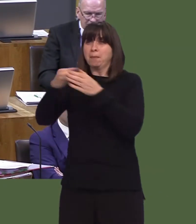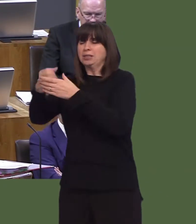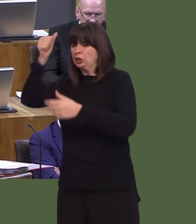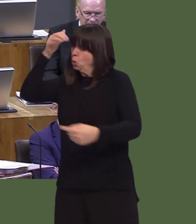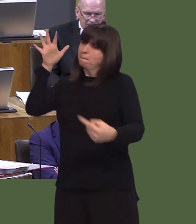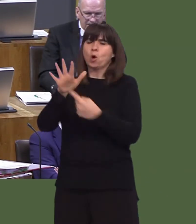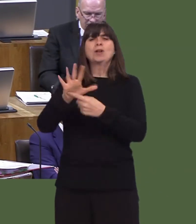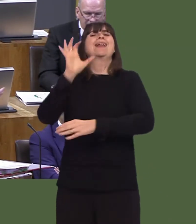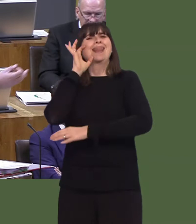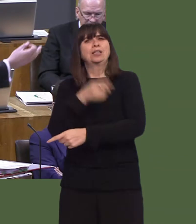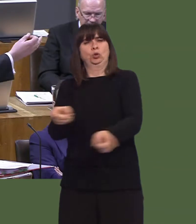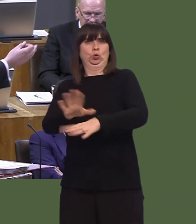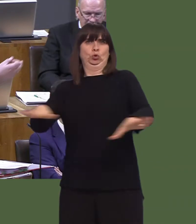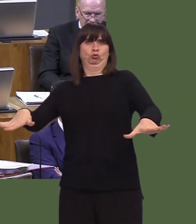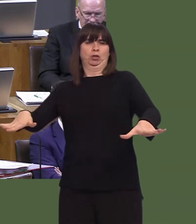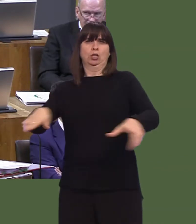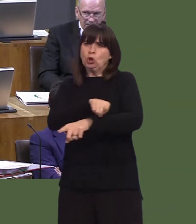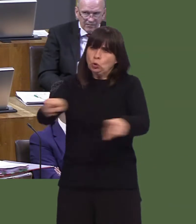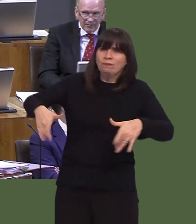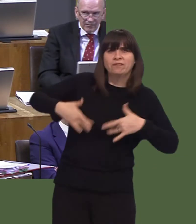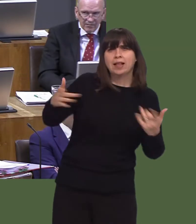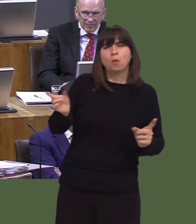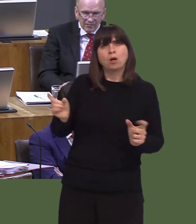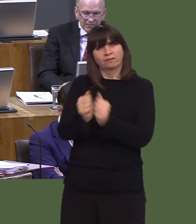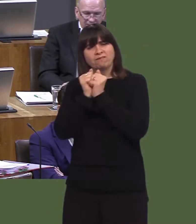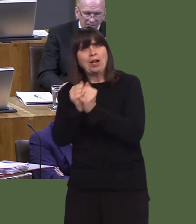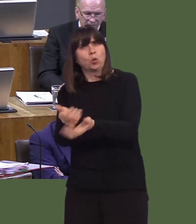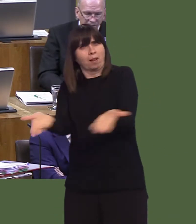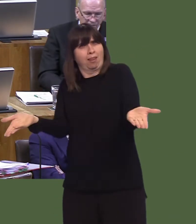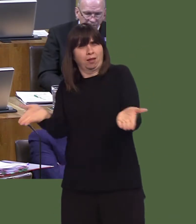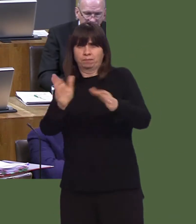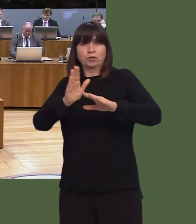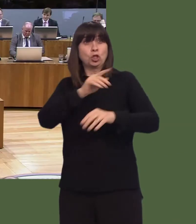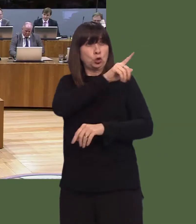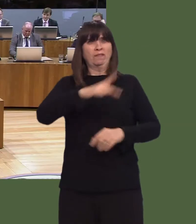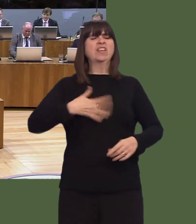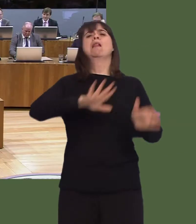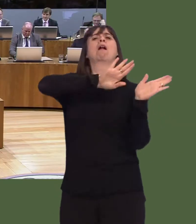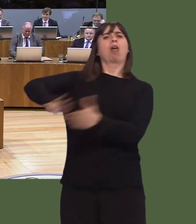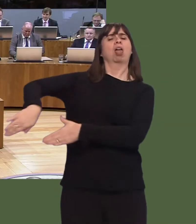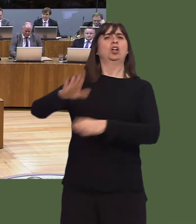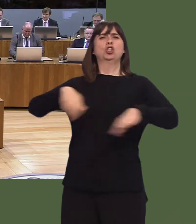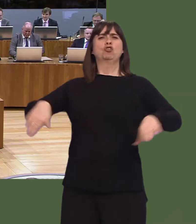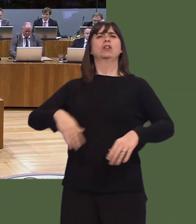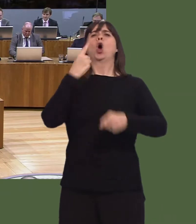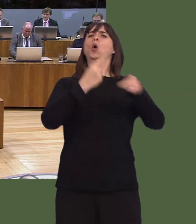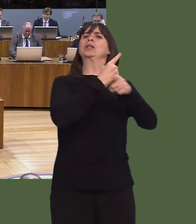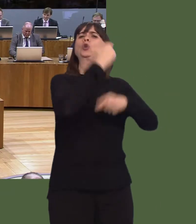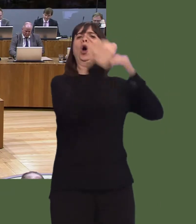Now, he's sayingóand, David Melding, I heard him say it, and I think the comment is appositeóthat children should be seen and not heard, which is exactly what the leader of UKIP is saying.